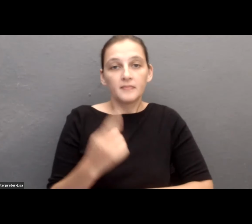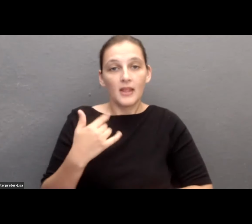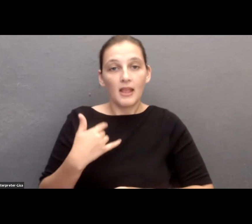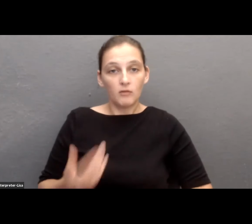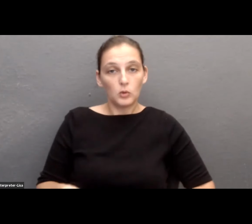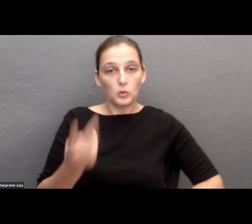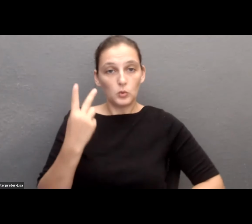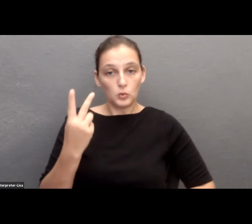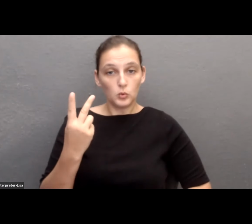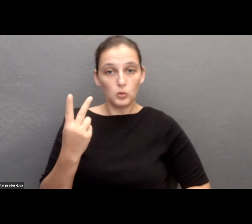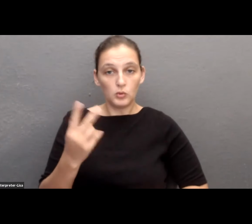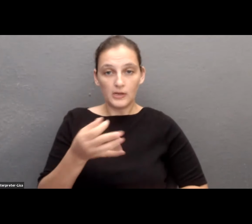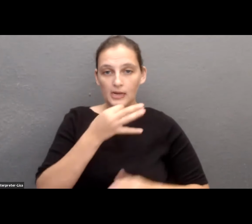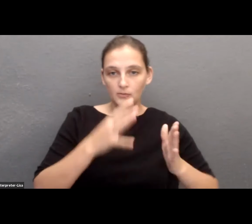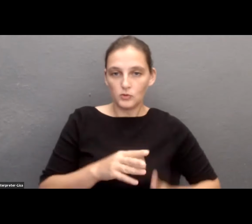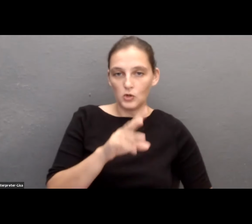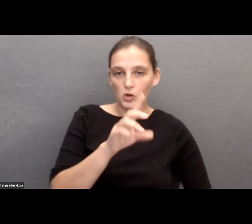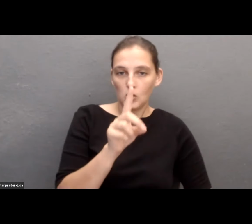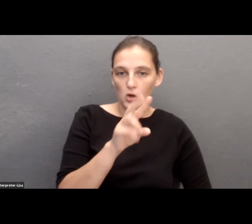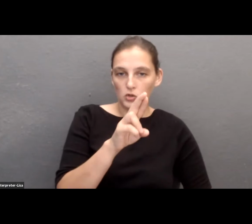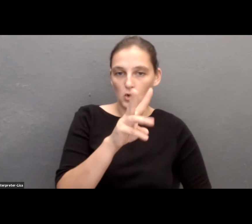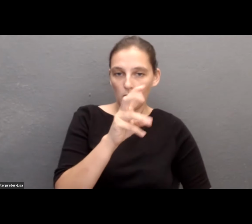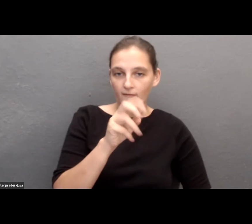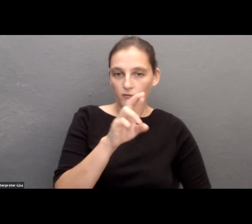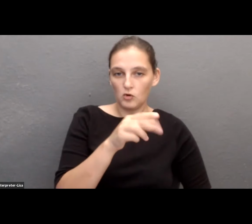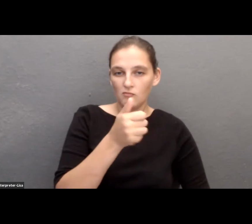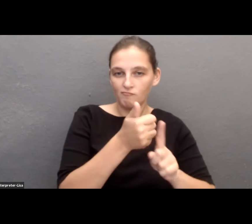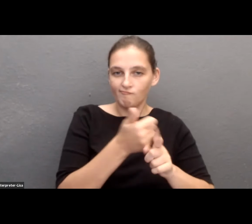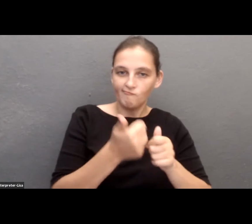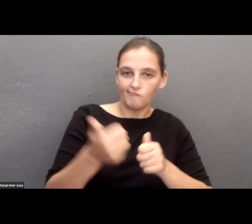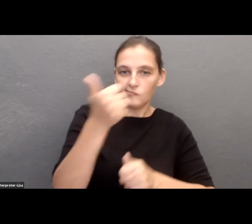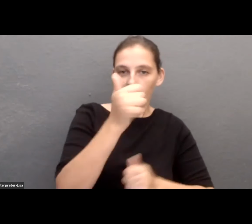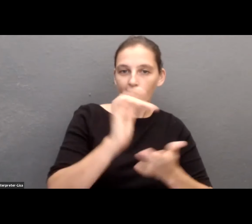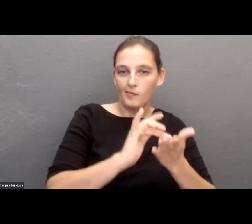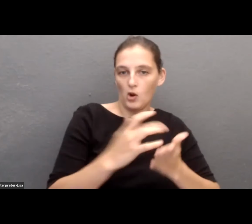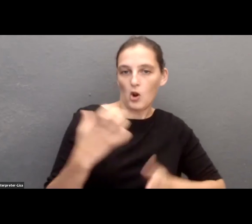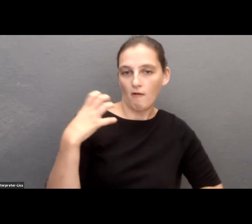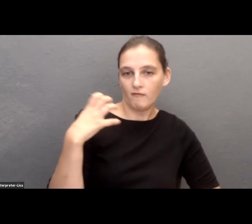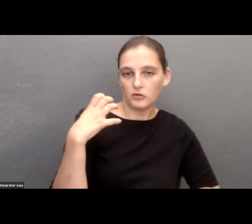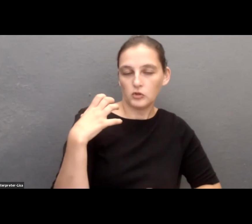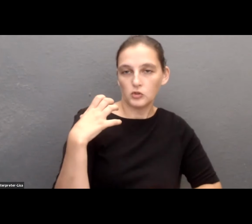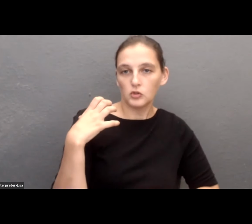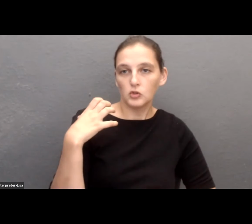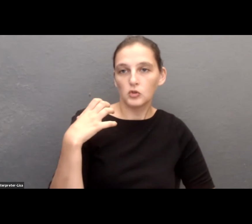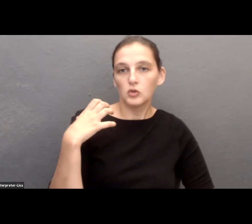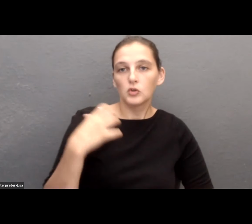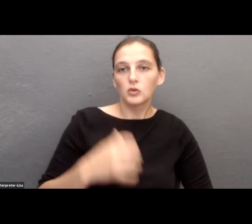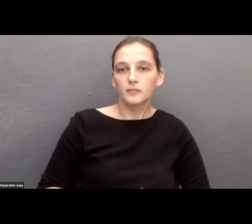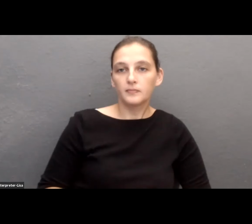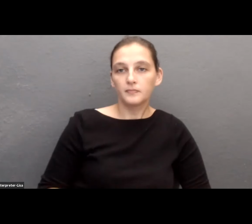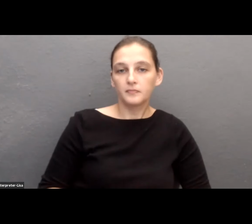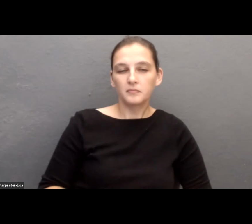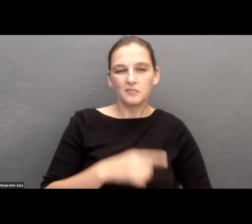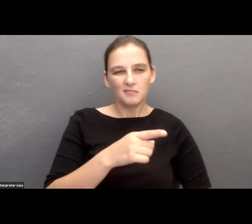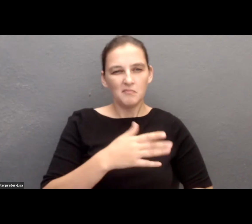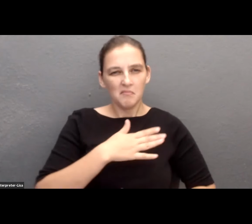of Health the chief medical officer. Disability advocates will share their experience